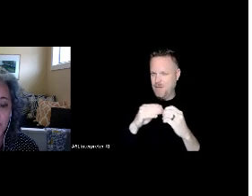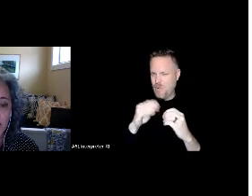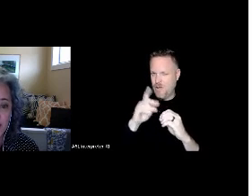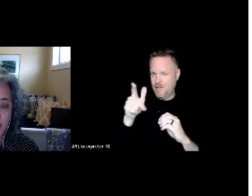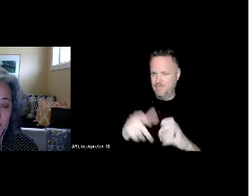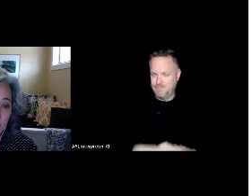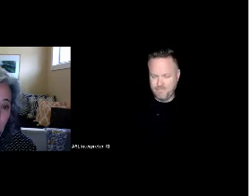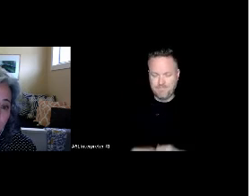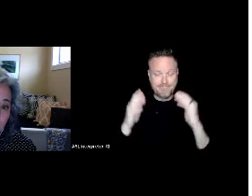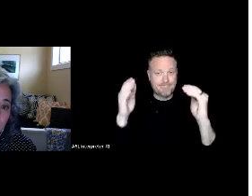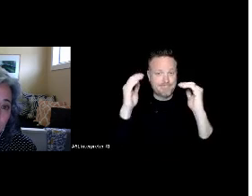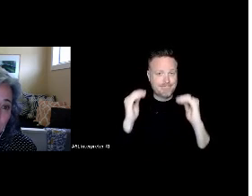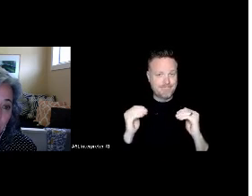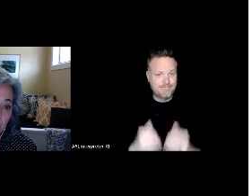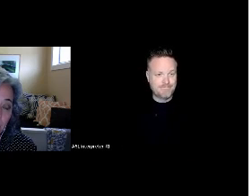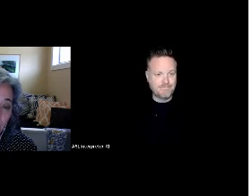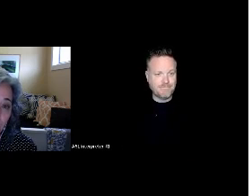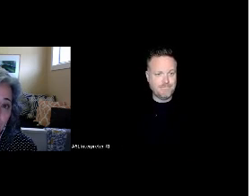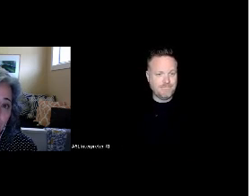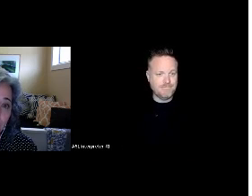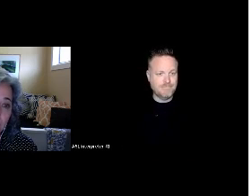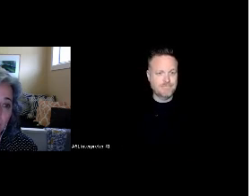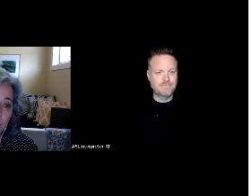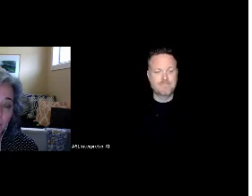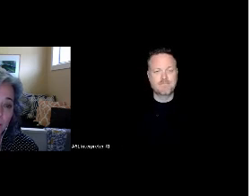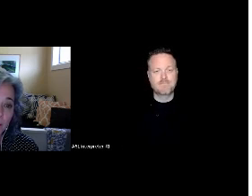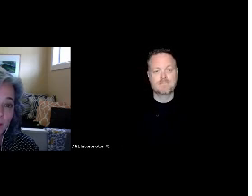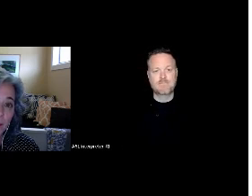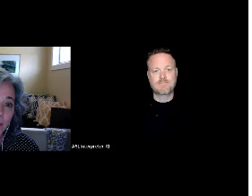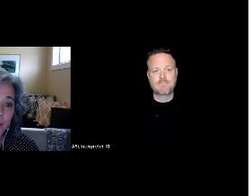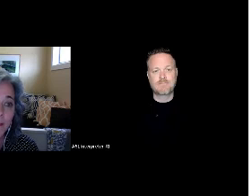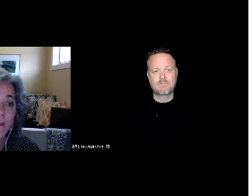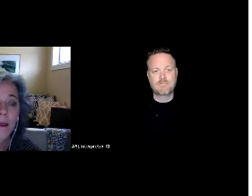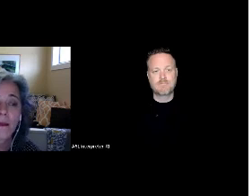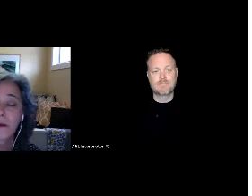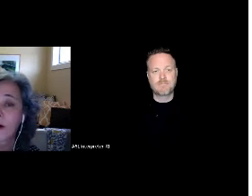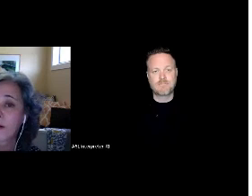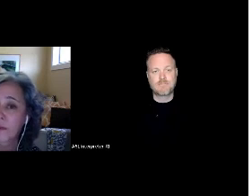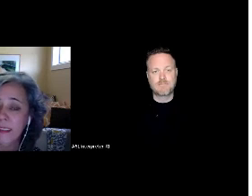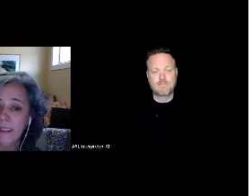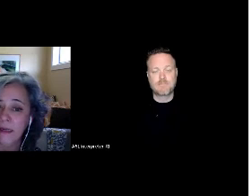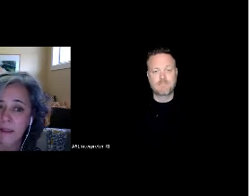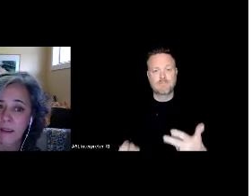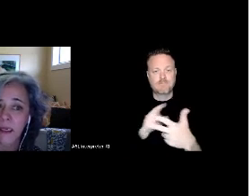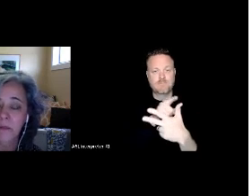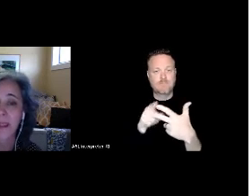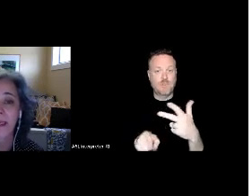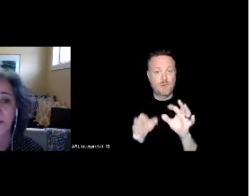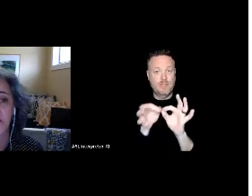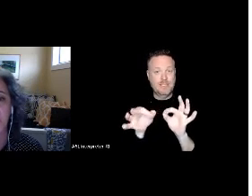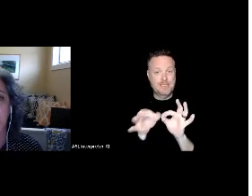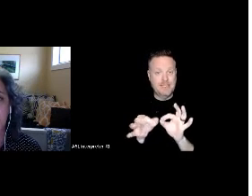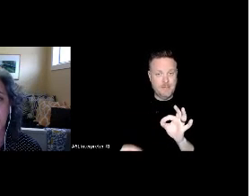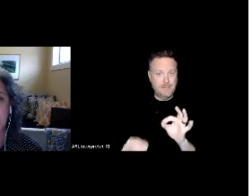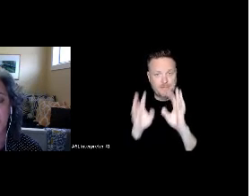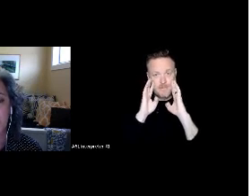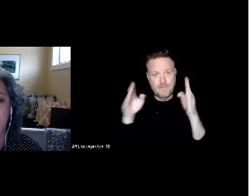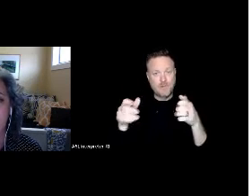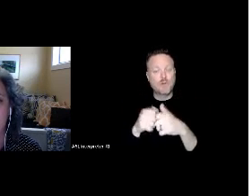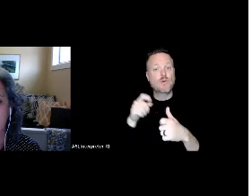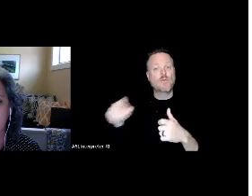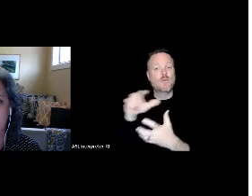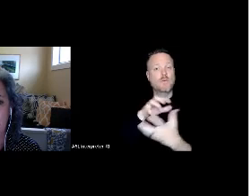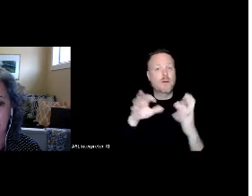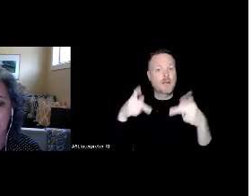Next slide. There are three statements that break down to the composition of a concussion management